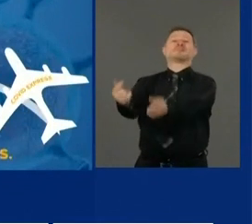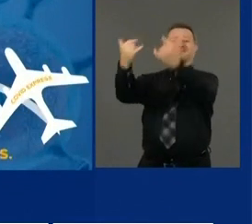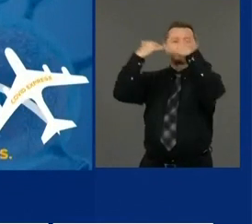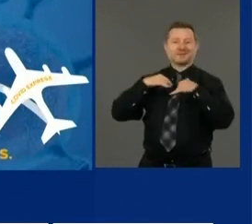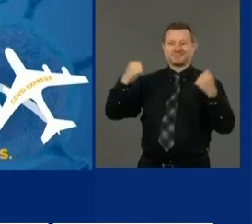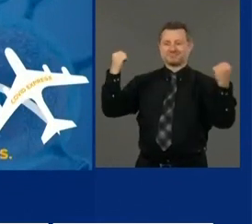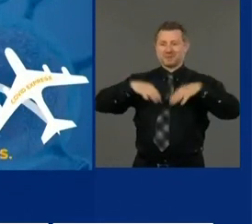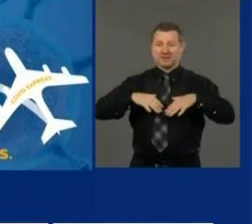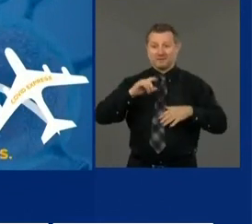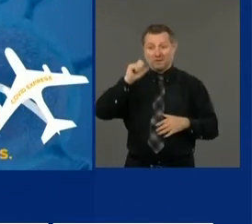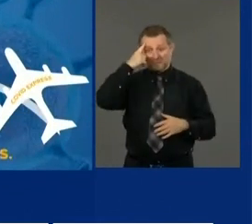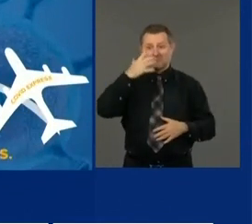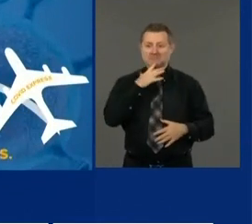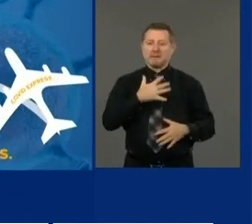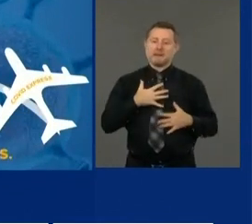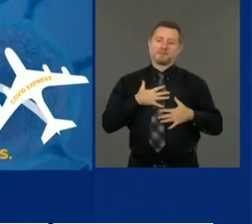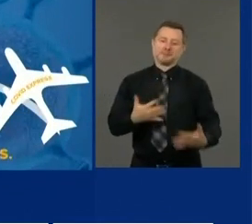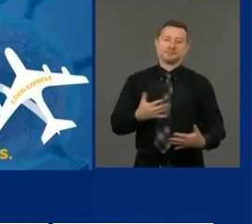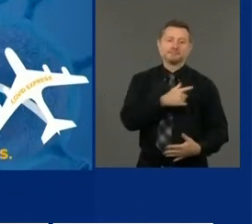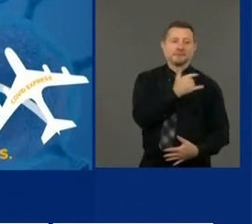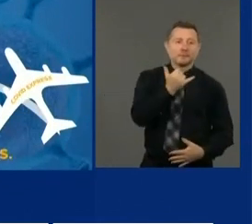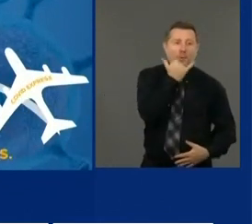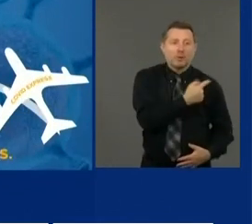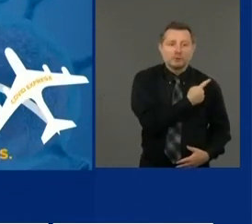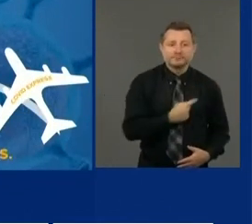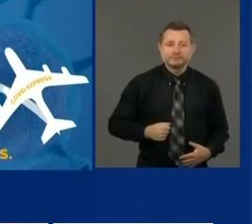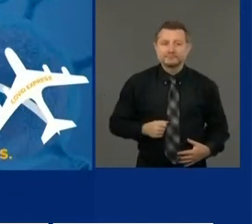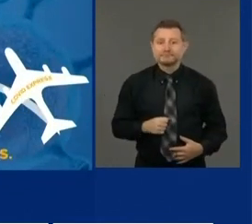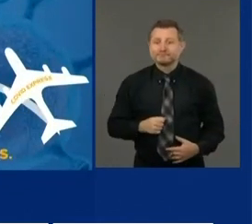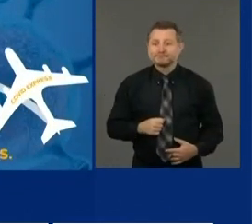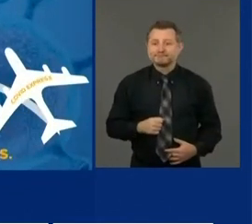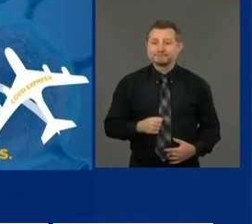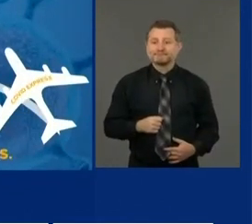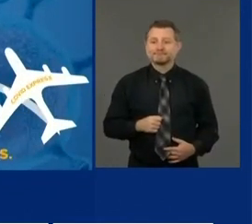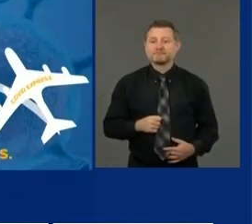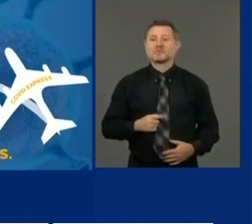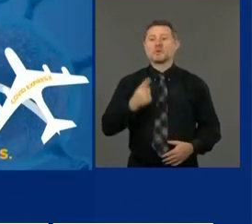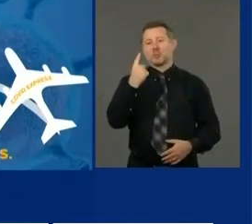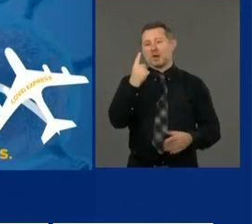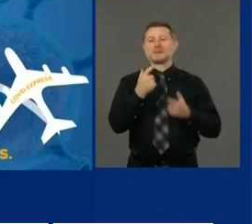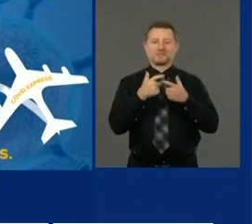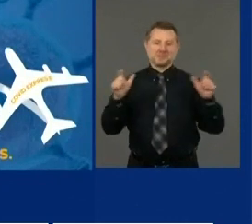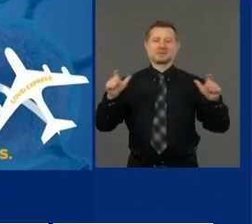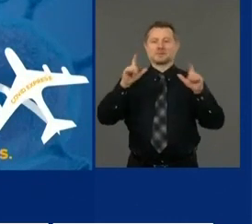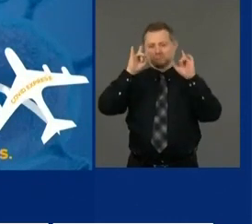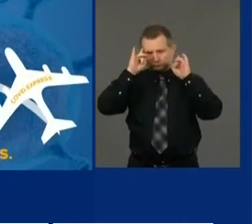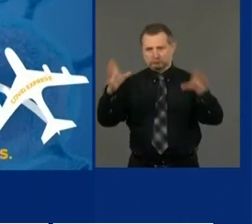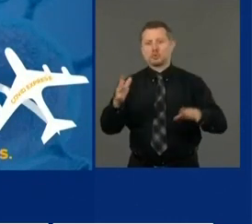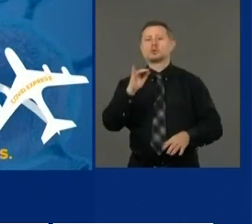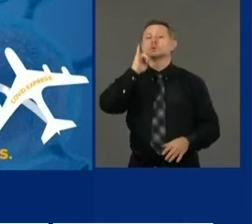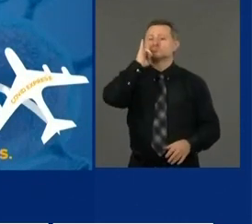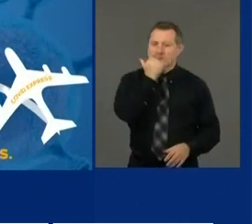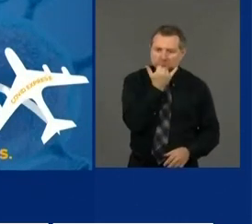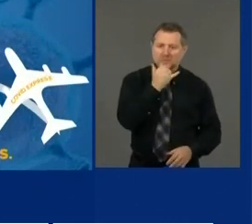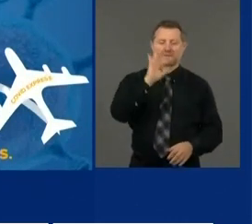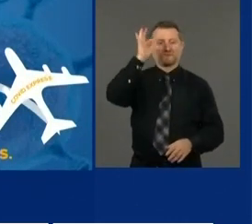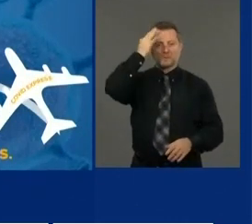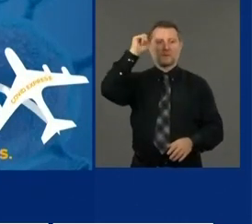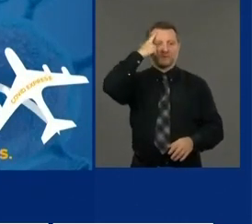NOT KNOWING A LEFT TURN AND WENT TO EUROPE AND IT CAME HERE FROM EUROPE. THE FEDERAL GOVERNMENT HAS